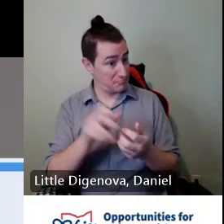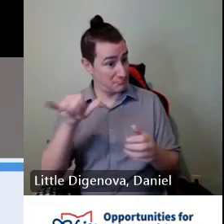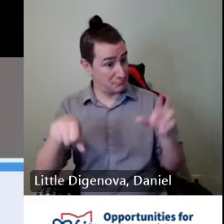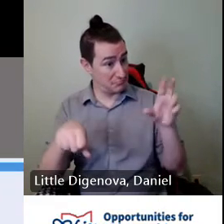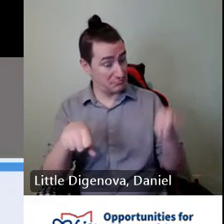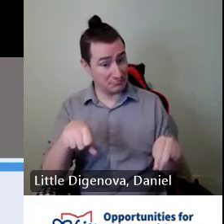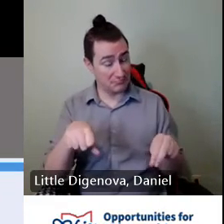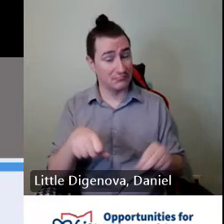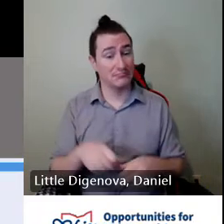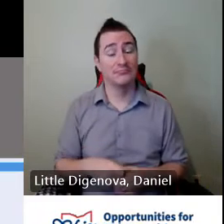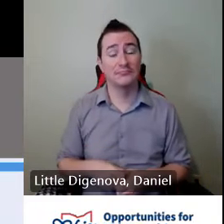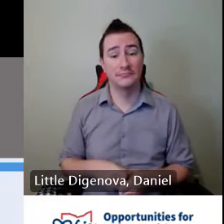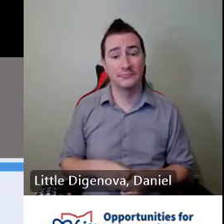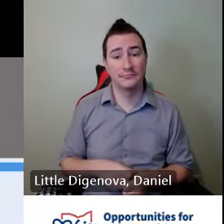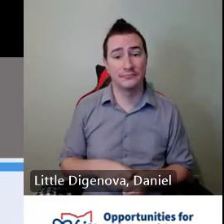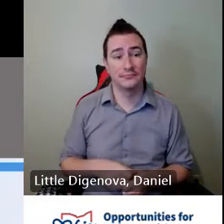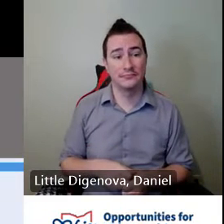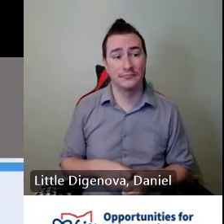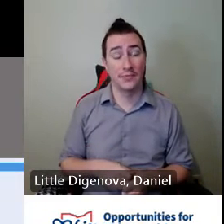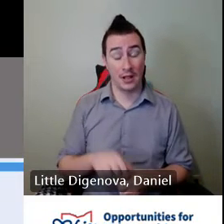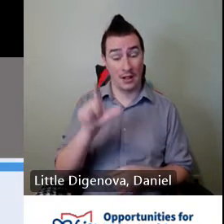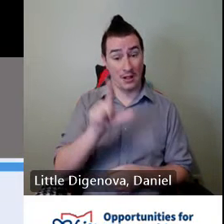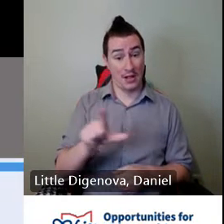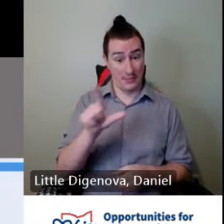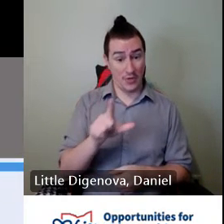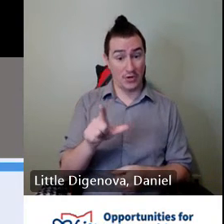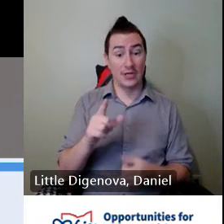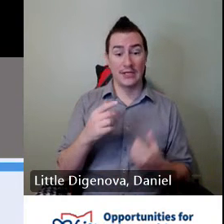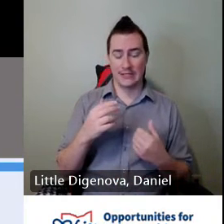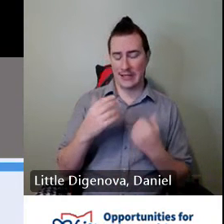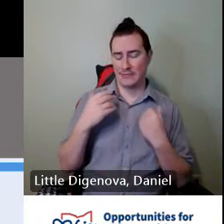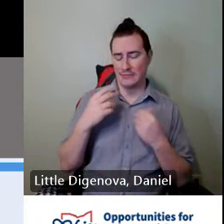Two of these libraries include the Assistive Technology or AT